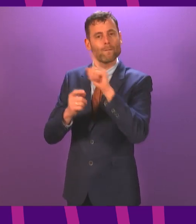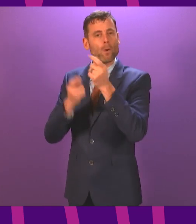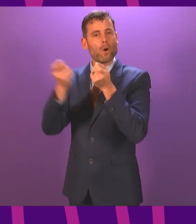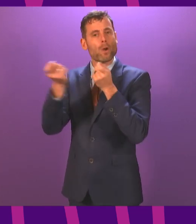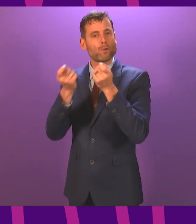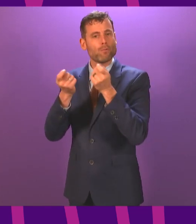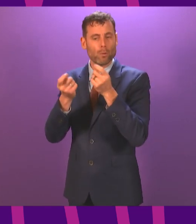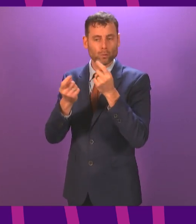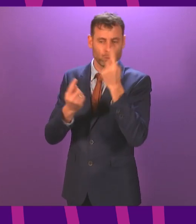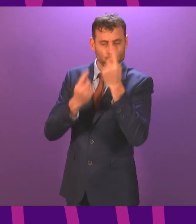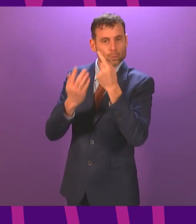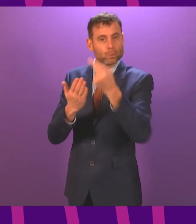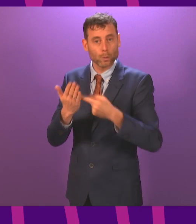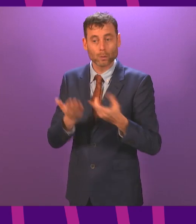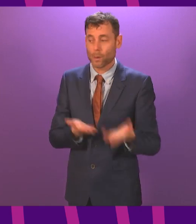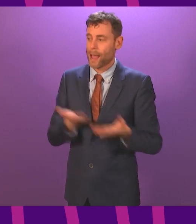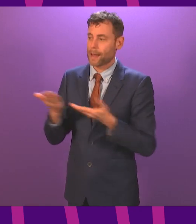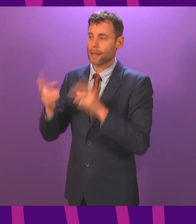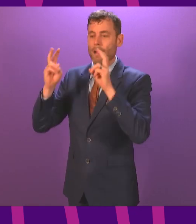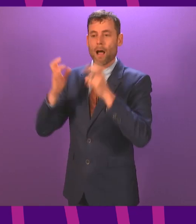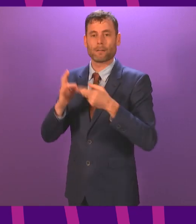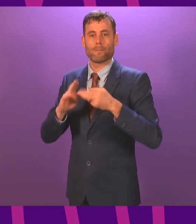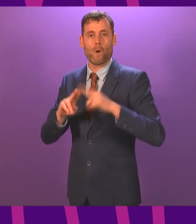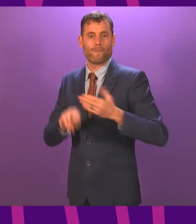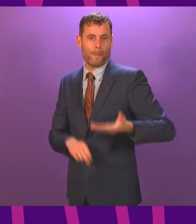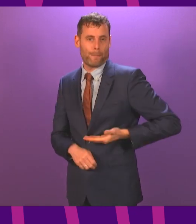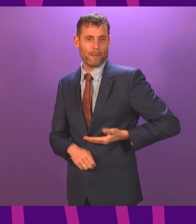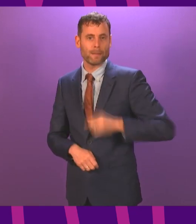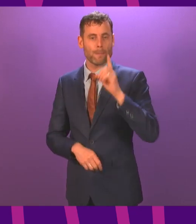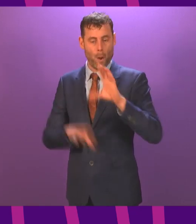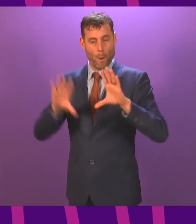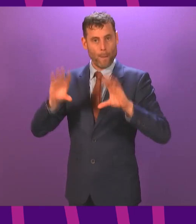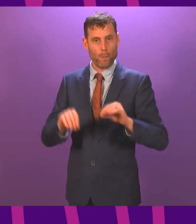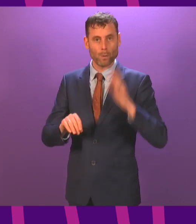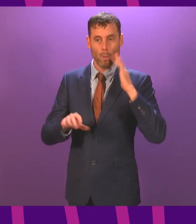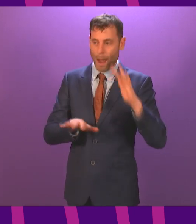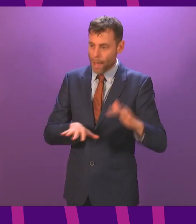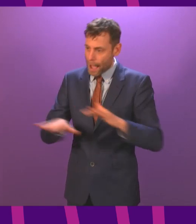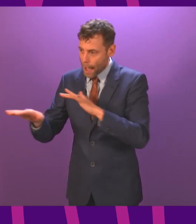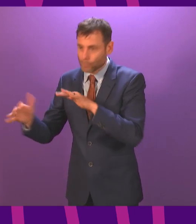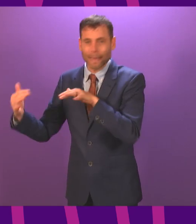We will now move on to the next item of business, but we will have a short pause while we change